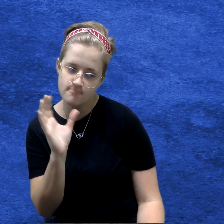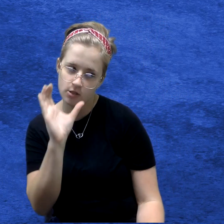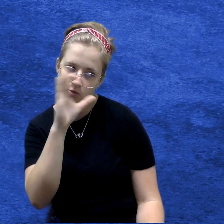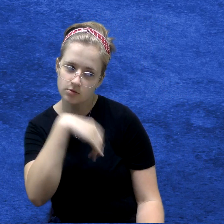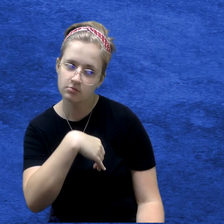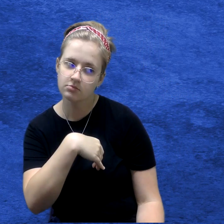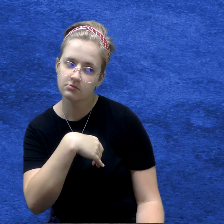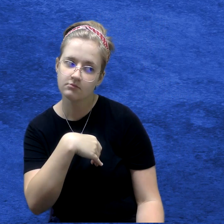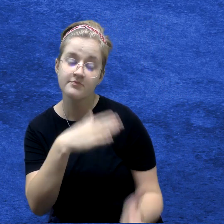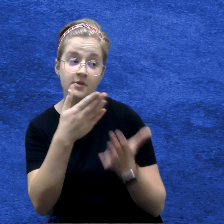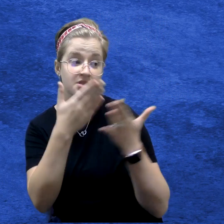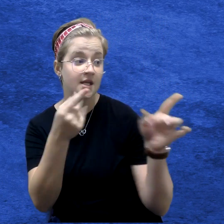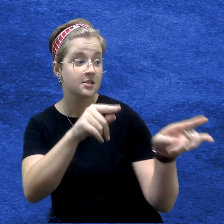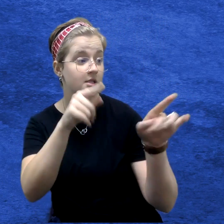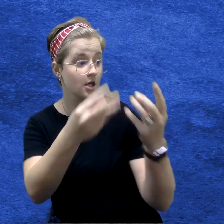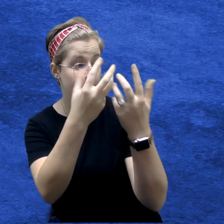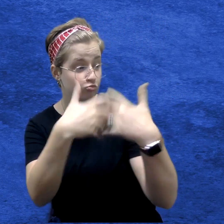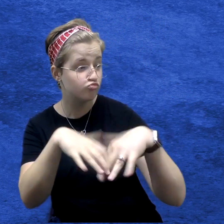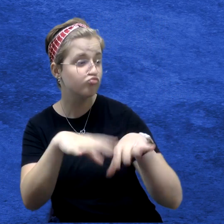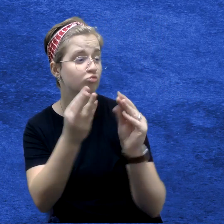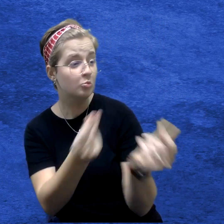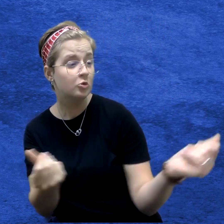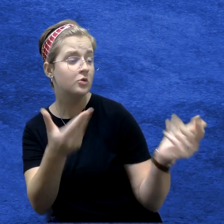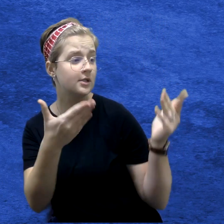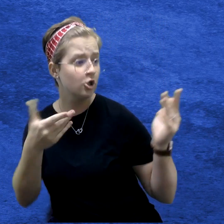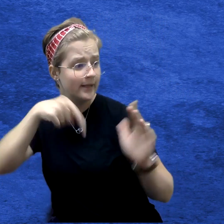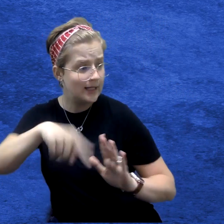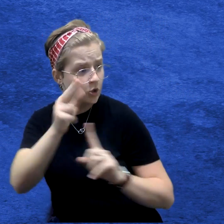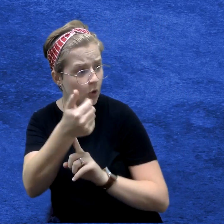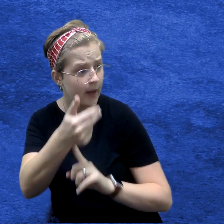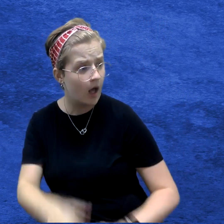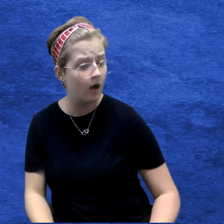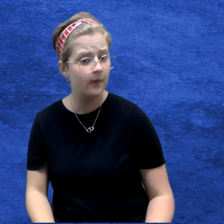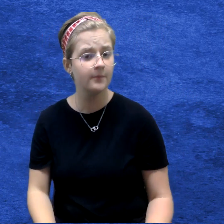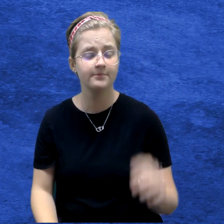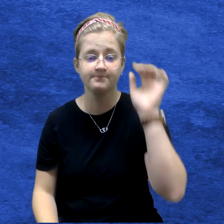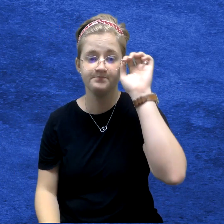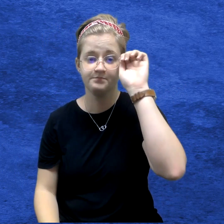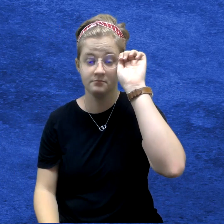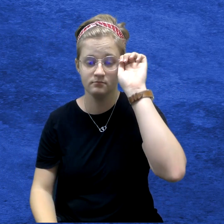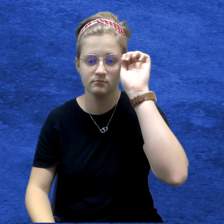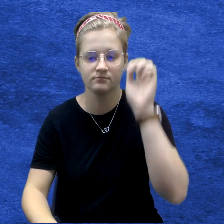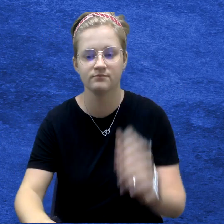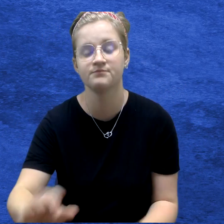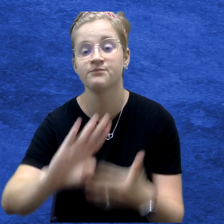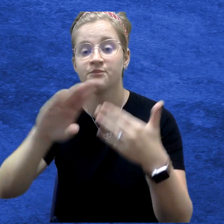Things run very smoothly at the Shangrila.” They all got into the elevator.